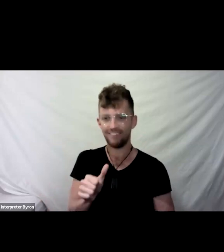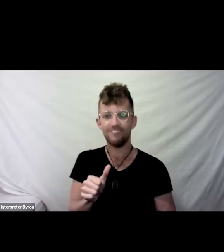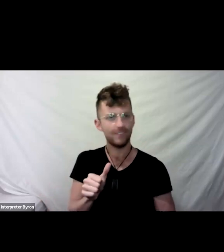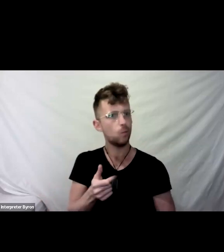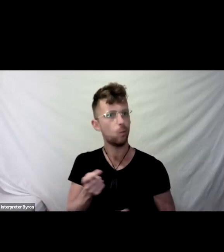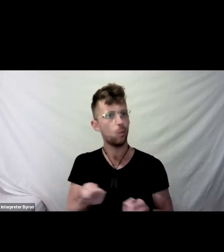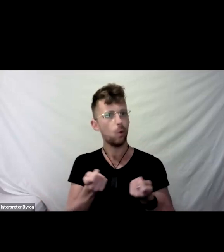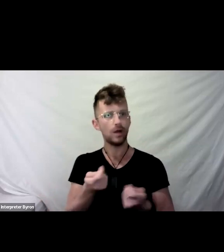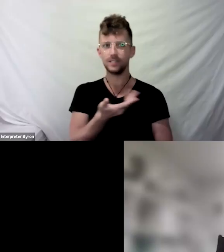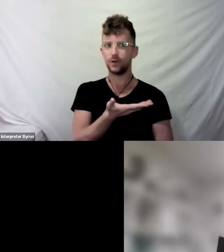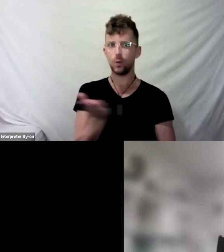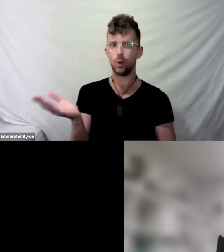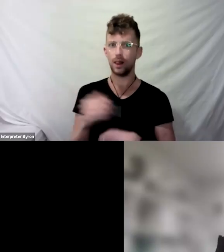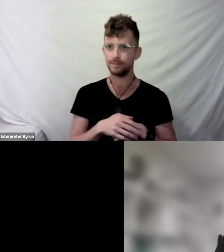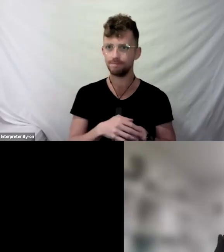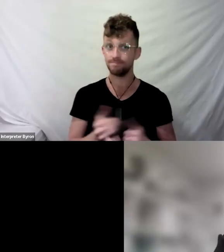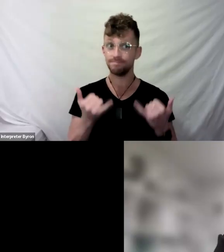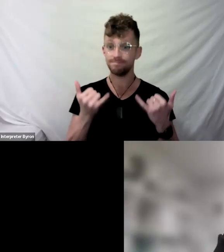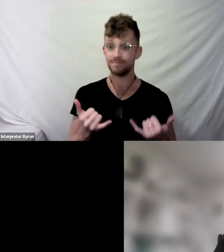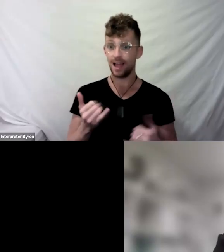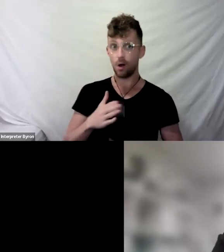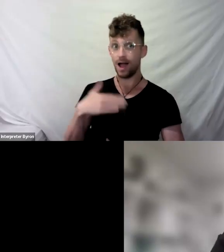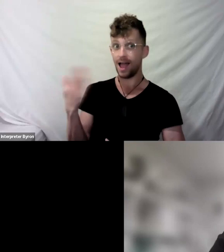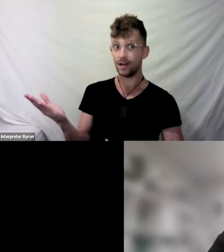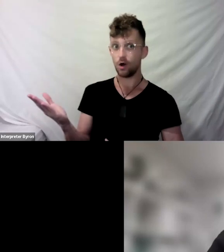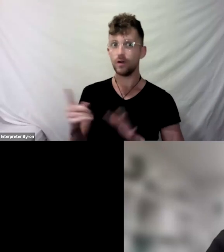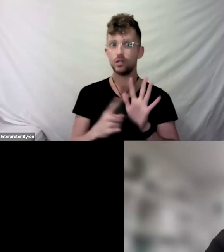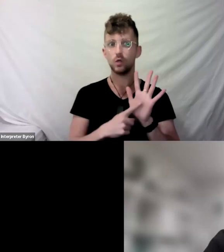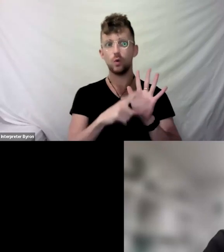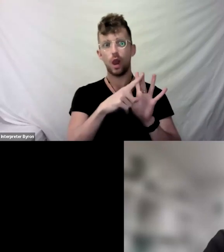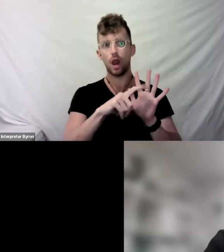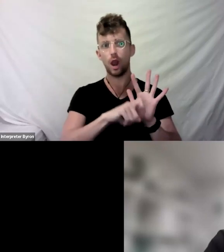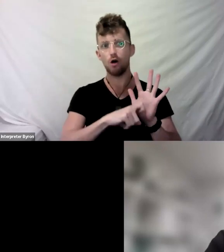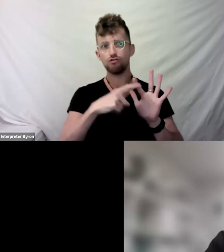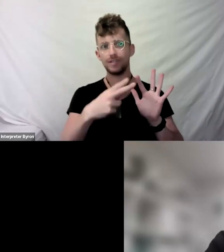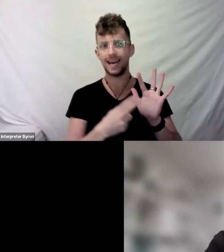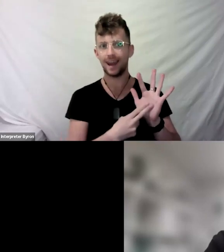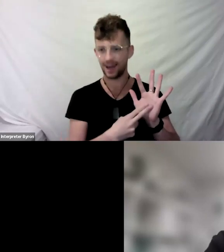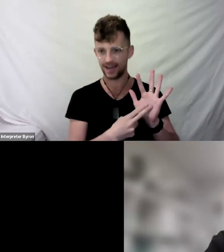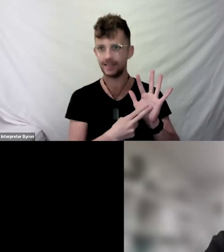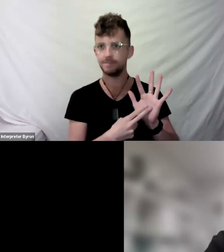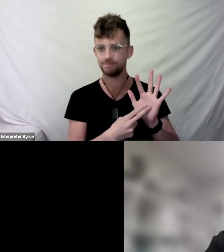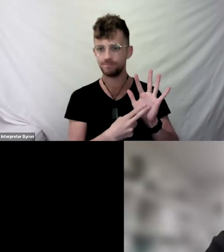Kia ora Amanda kia ora everybody. Ko Loren Savage tōku ingoa.